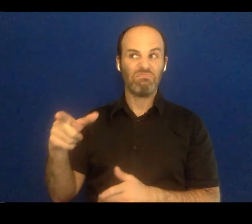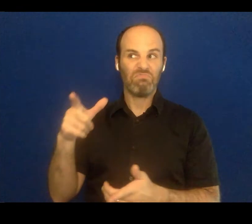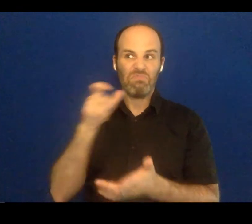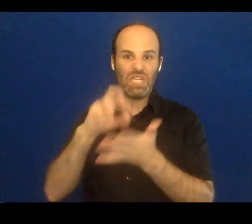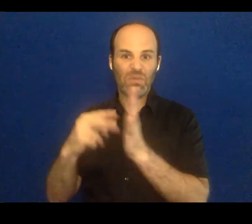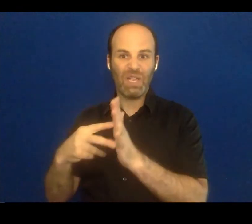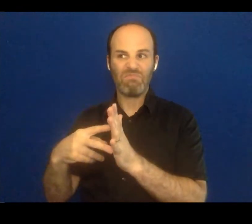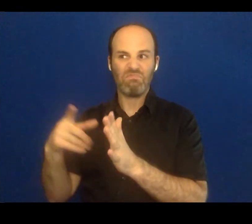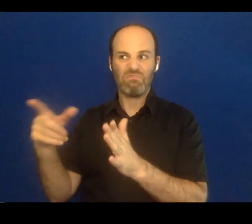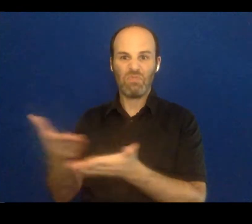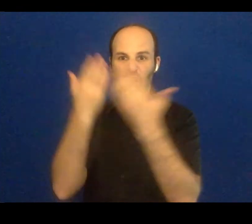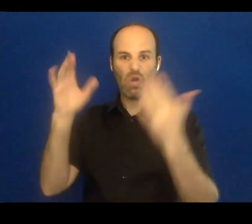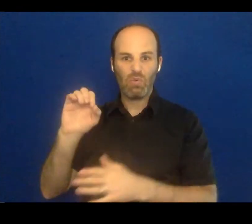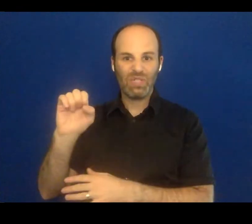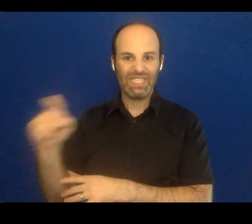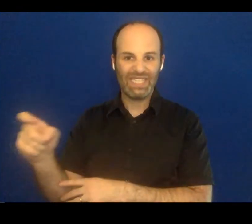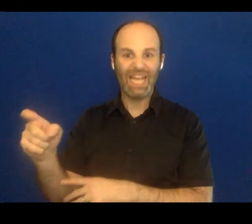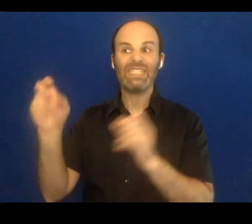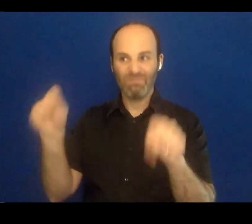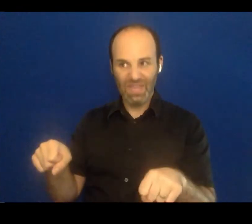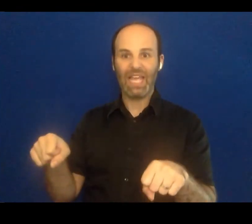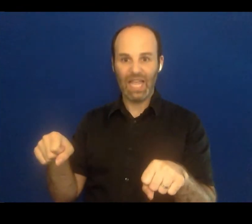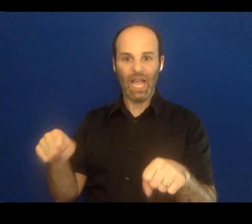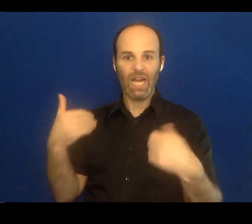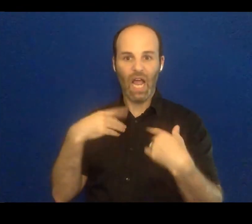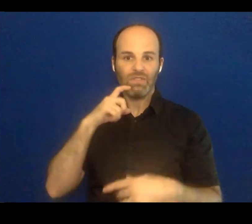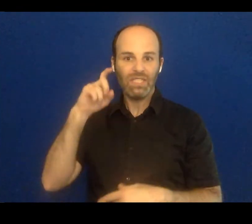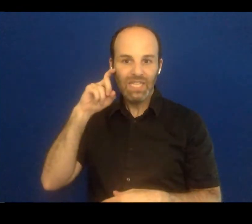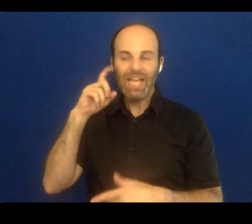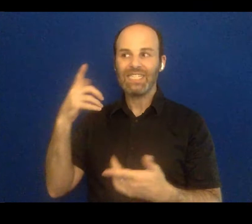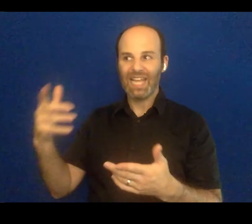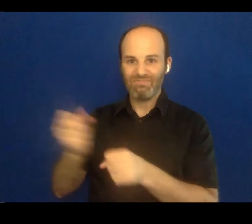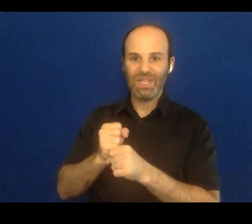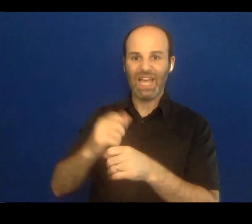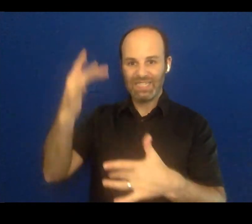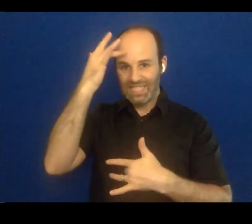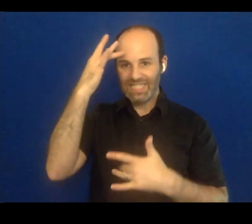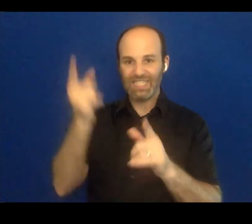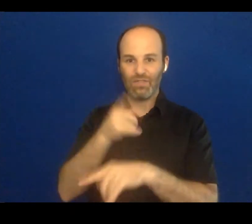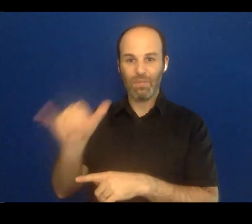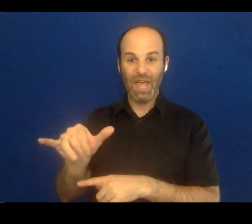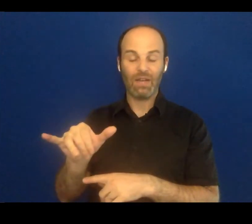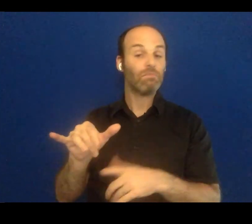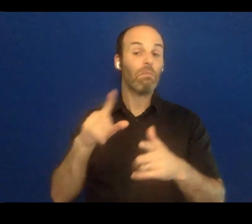THAT DOESN'T MEAN THEY CAN'T HAVE SEX OR GETTING A SEXUALLY TRANSMITTED INFECTION. THAT IS ALL.